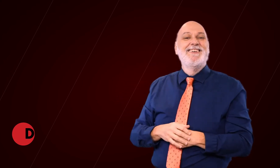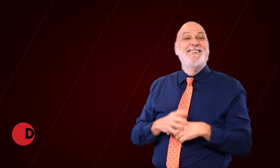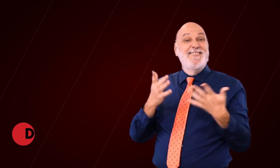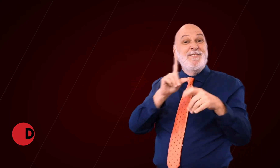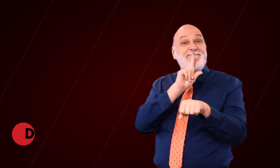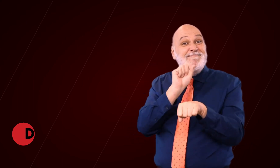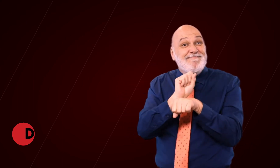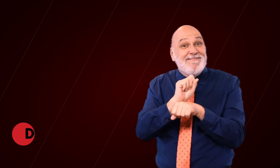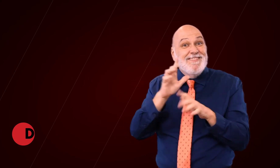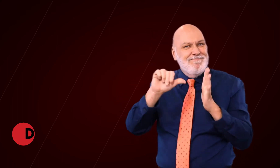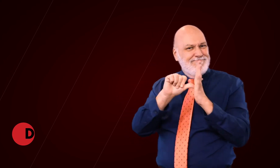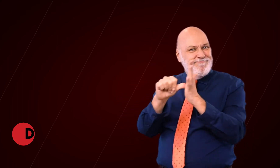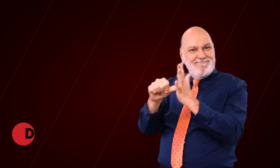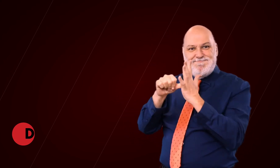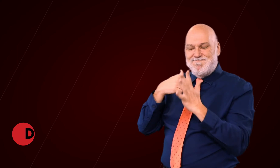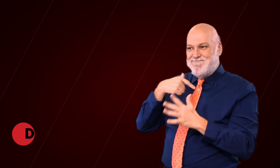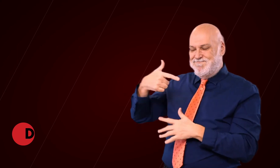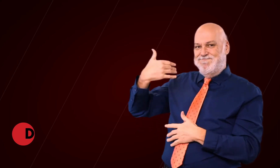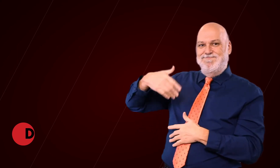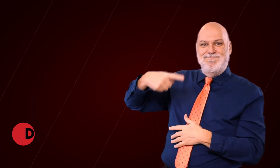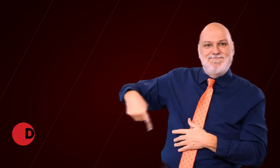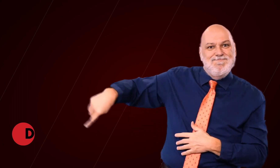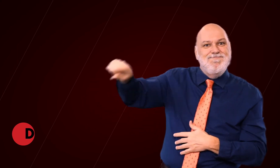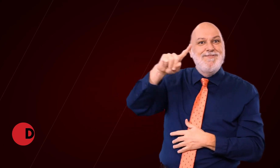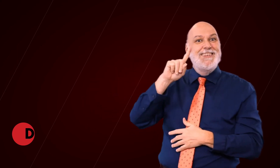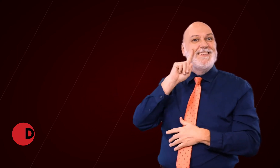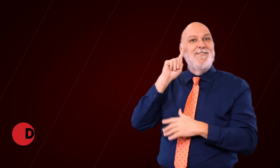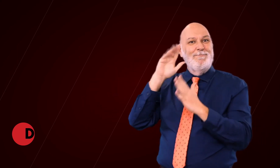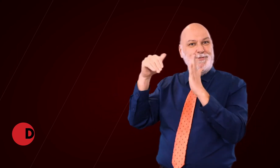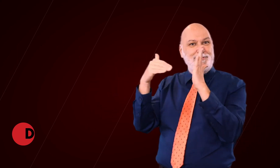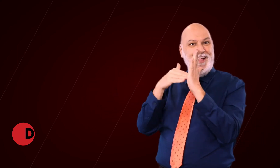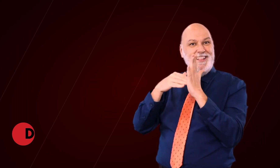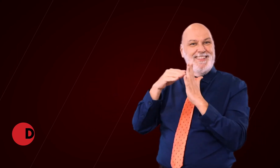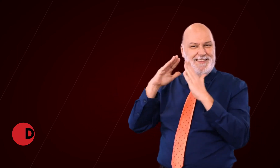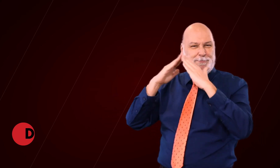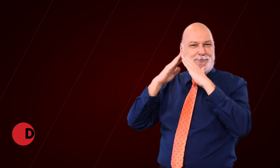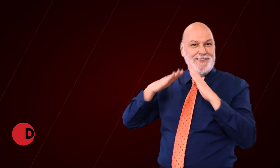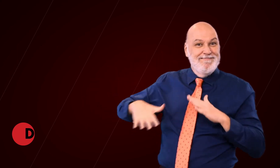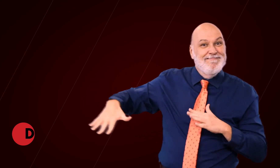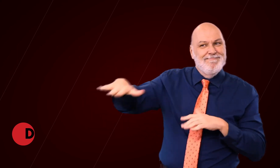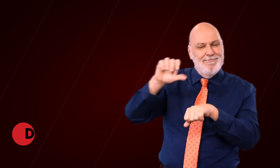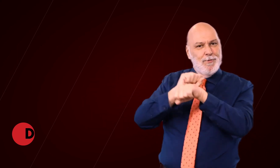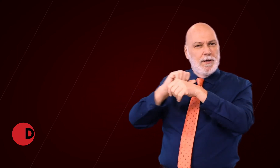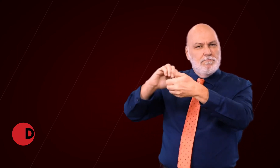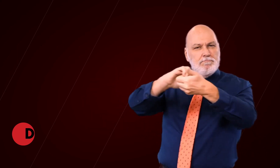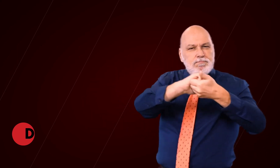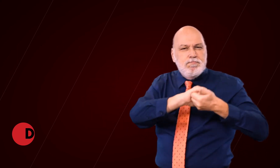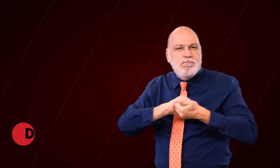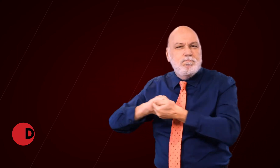It is impressive how the Montreal Deaf community